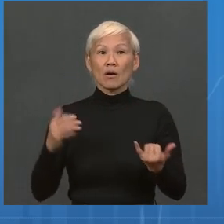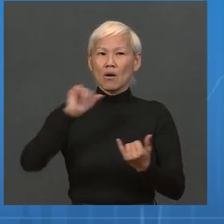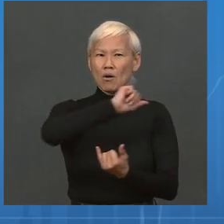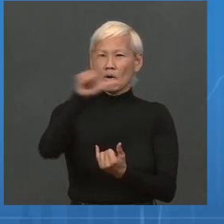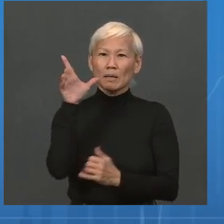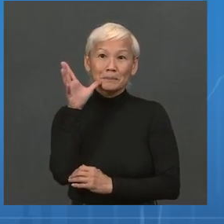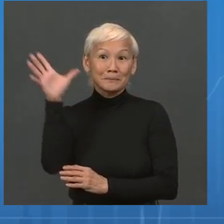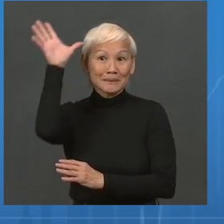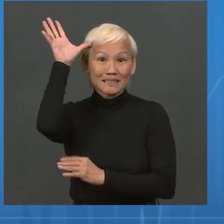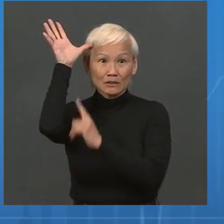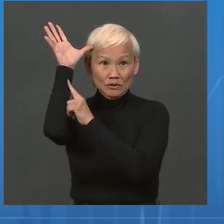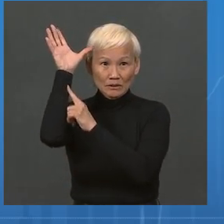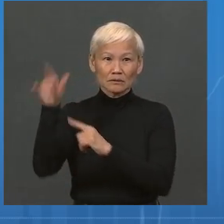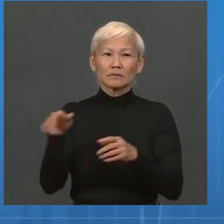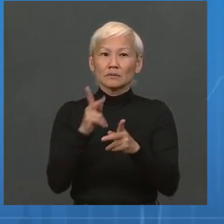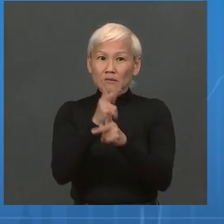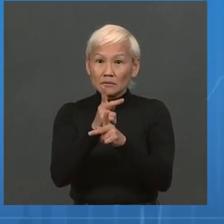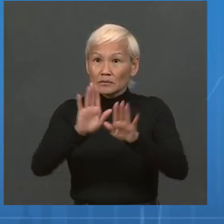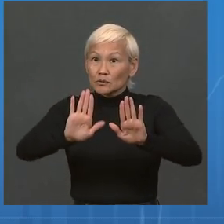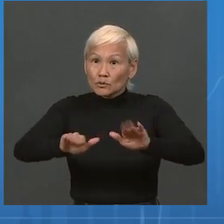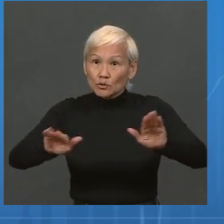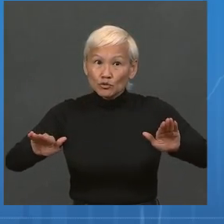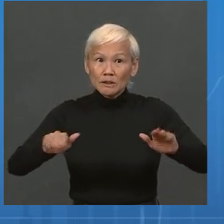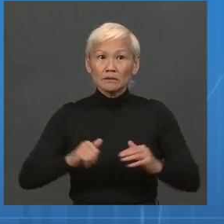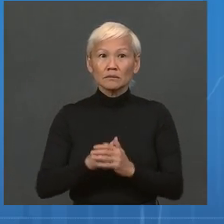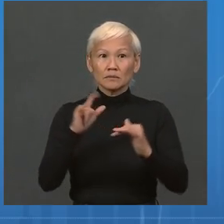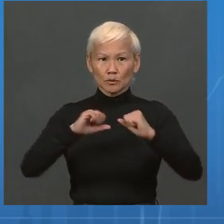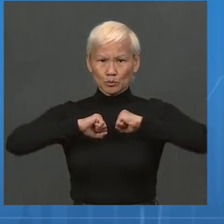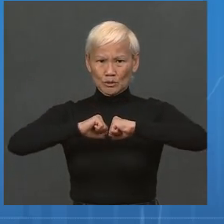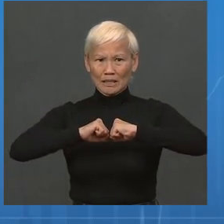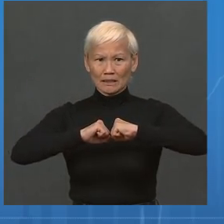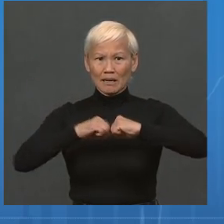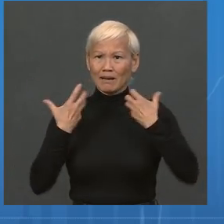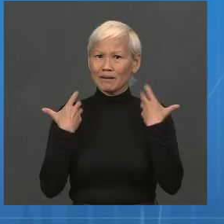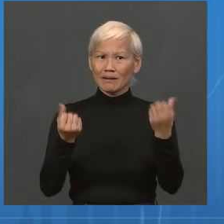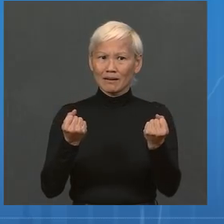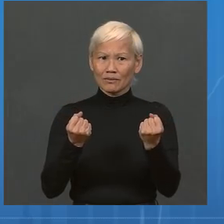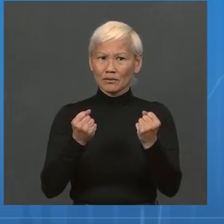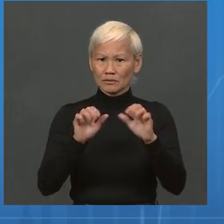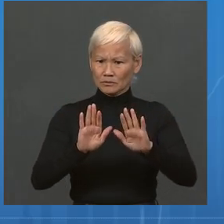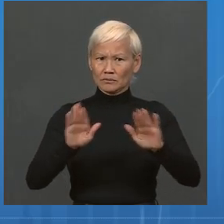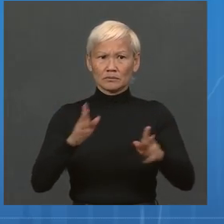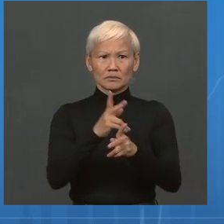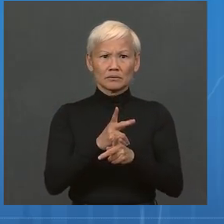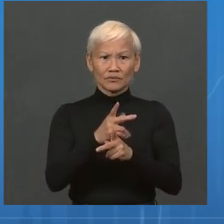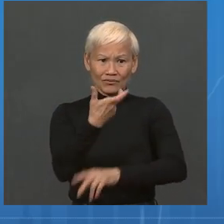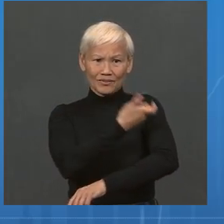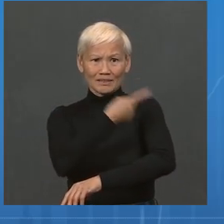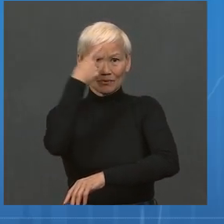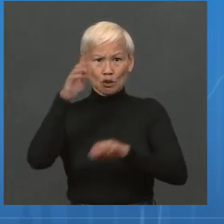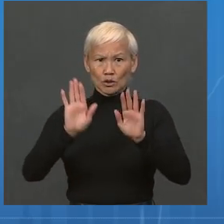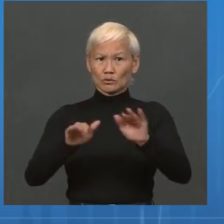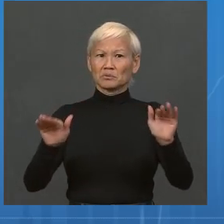and everyone who wants to protect the health of our children, the arrival of vaccines for kids truly is a landmark moment.